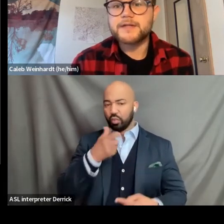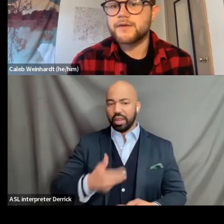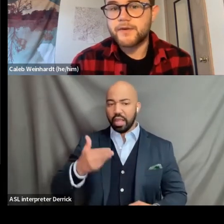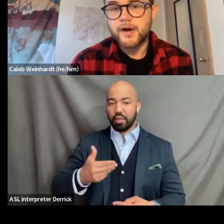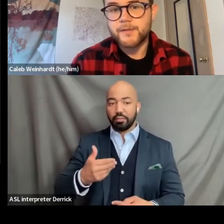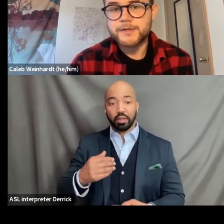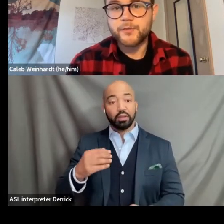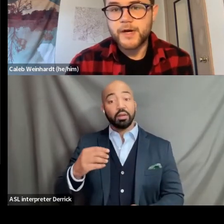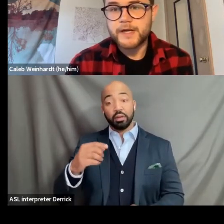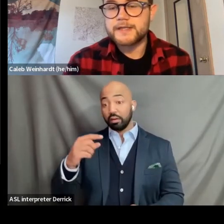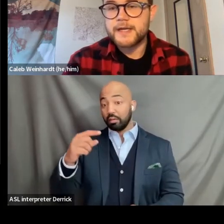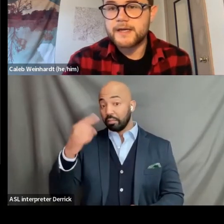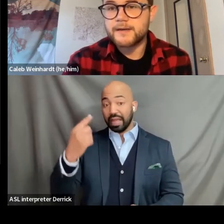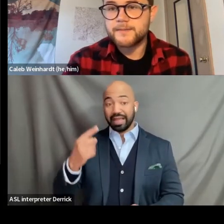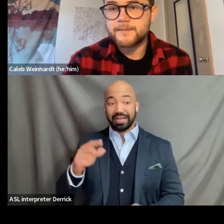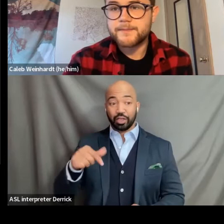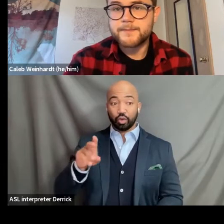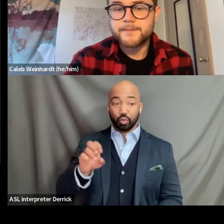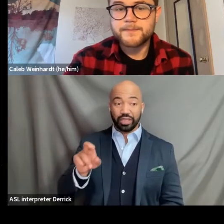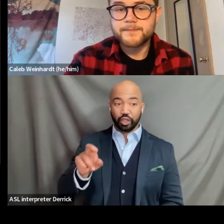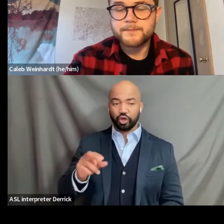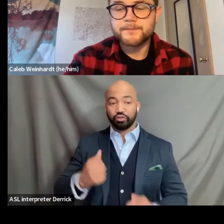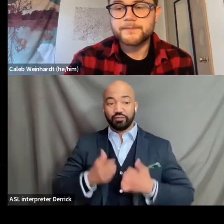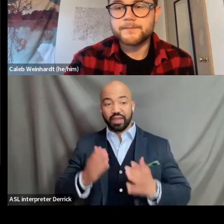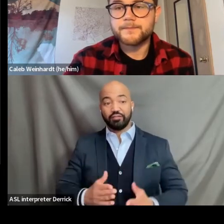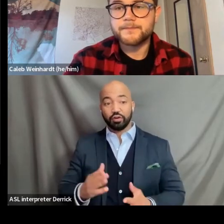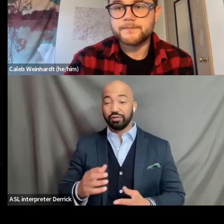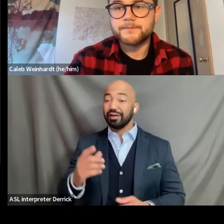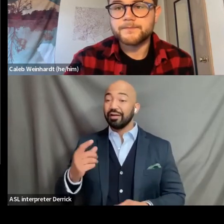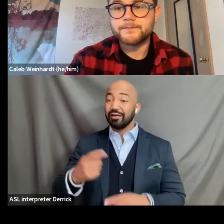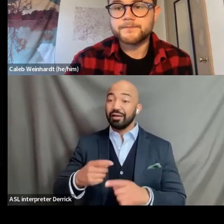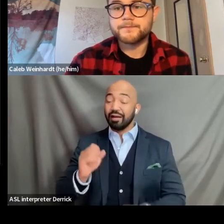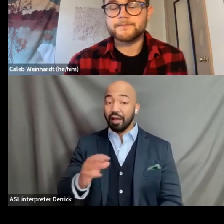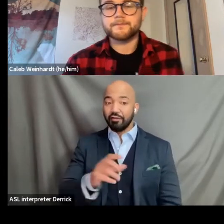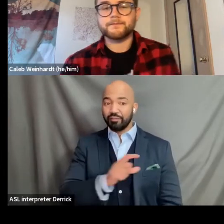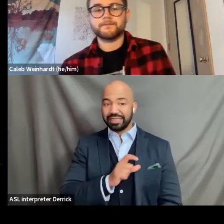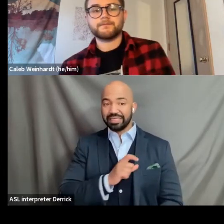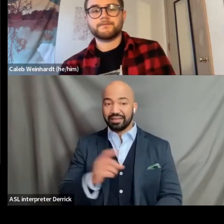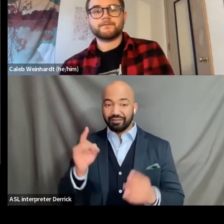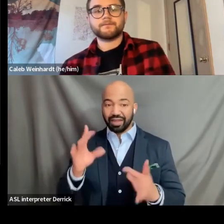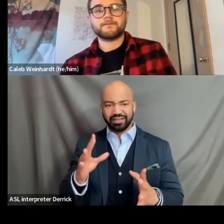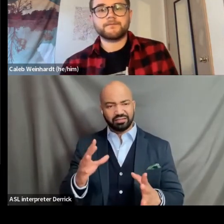"I don't know how much more I can take." Thanks Caleb. This was written in a year ago.